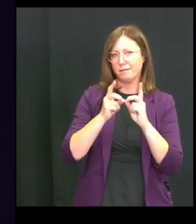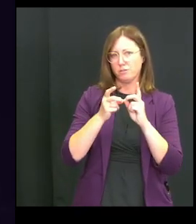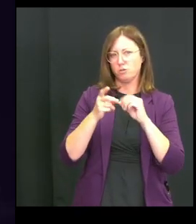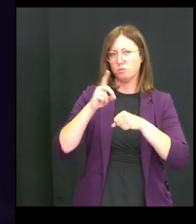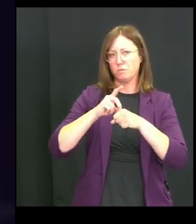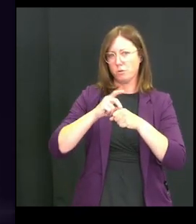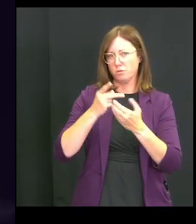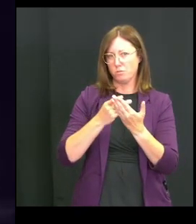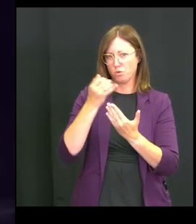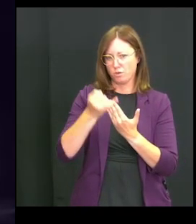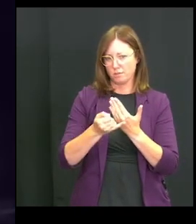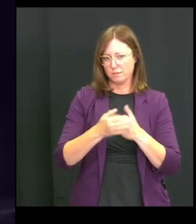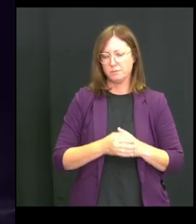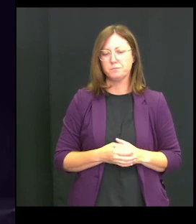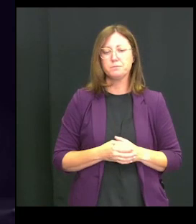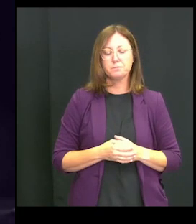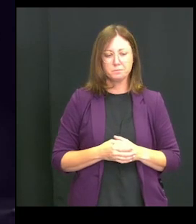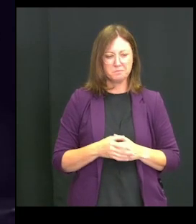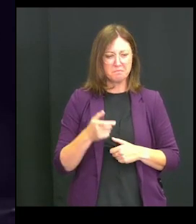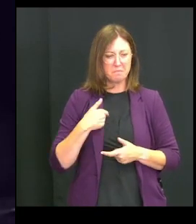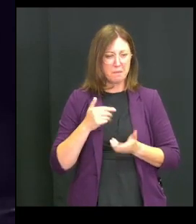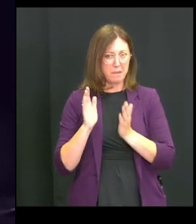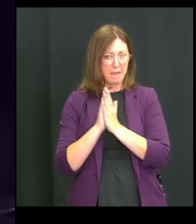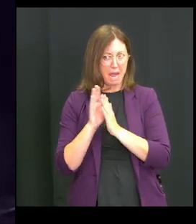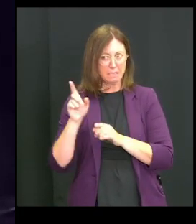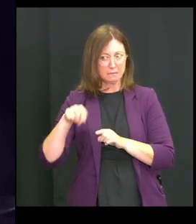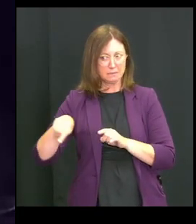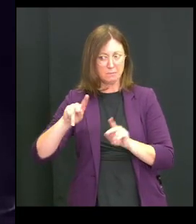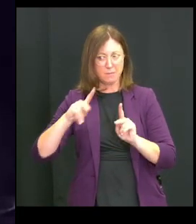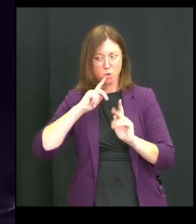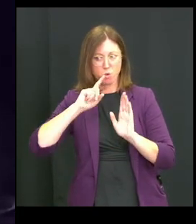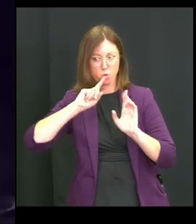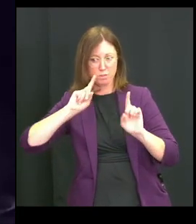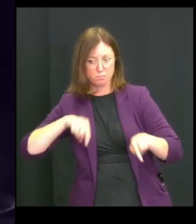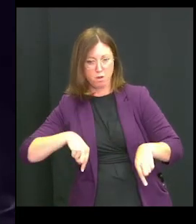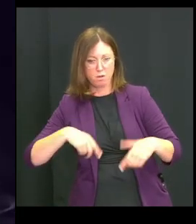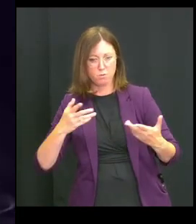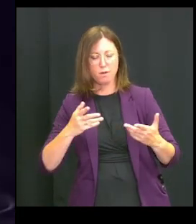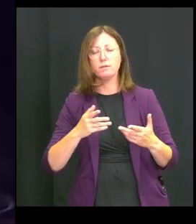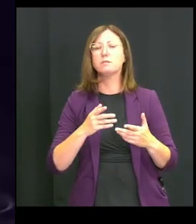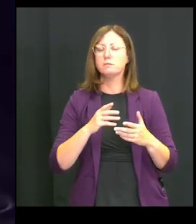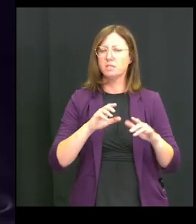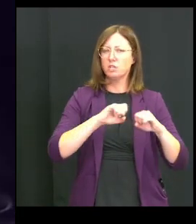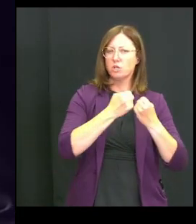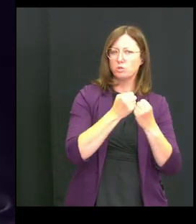What I asked respondents to do is to identify different social groups that they belong to